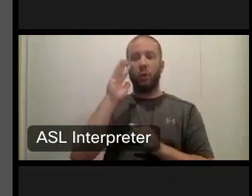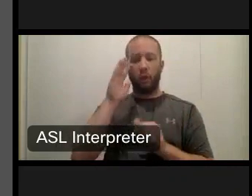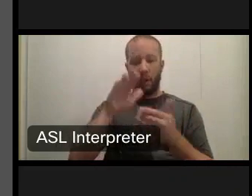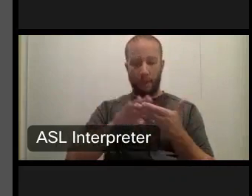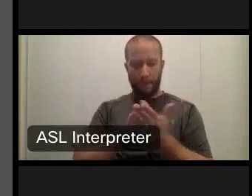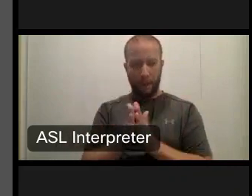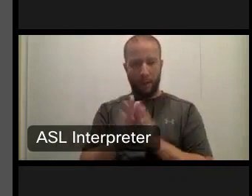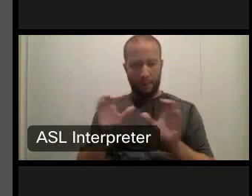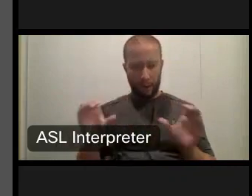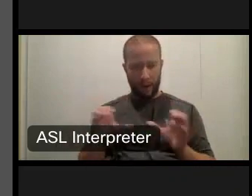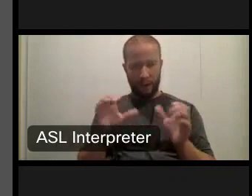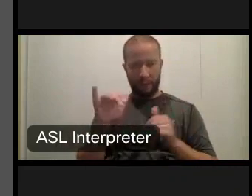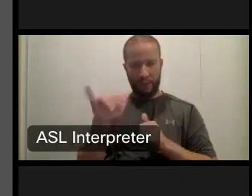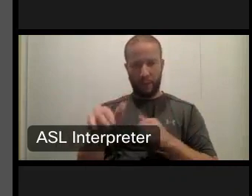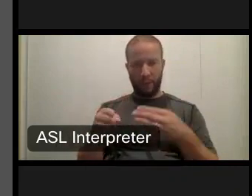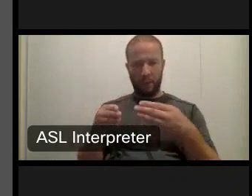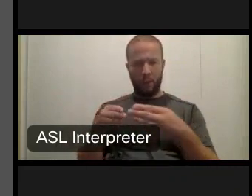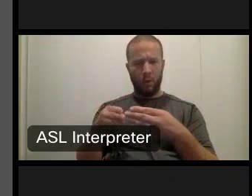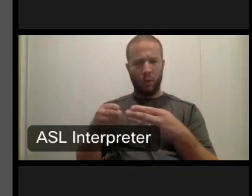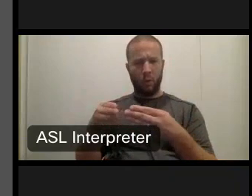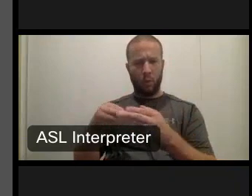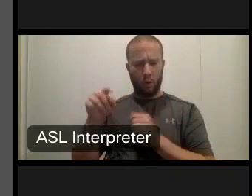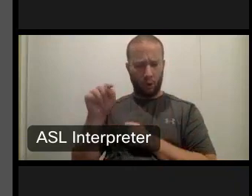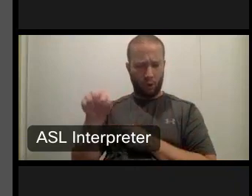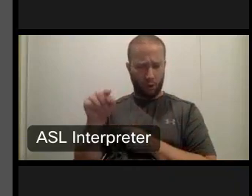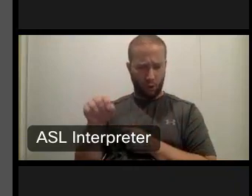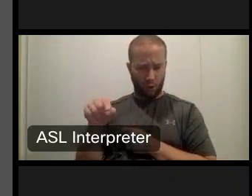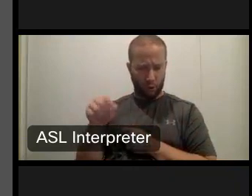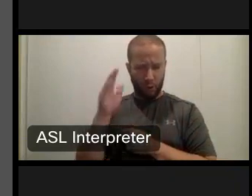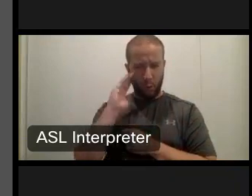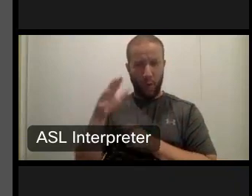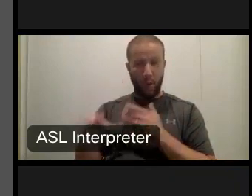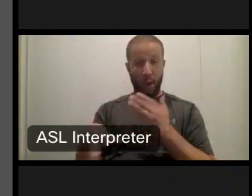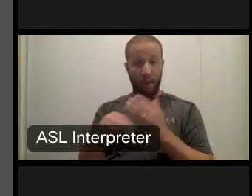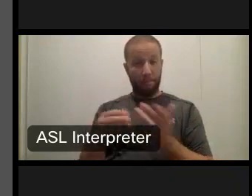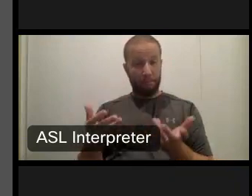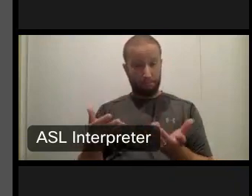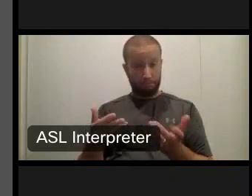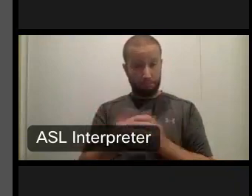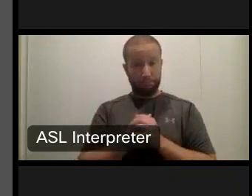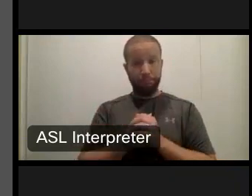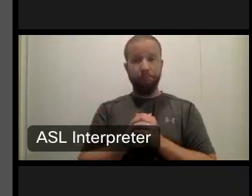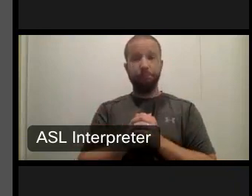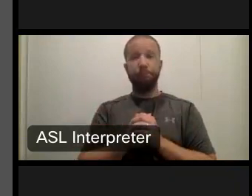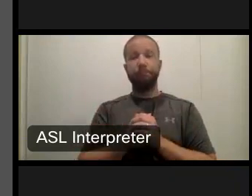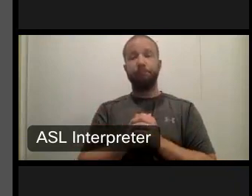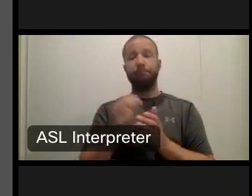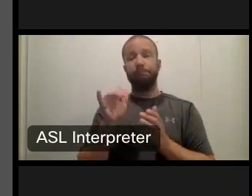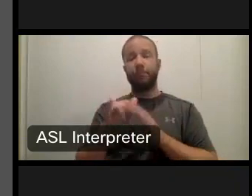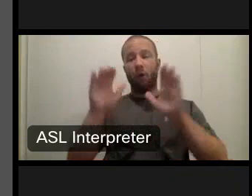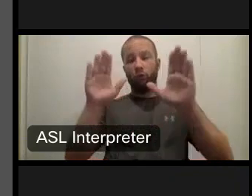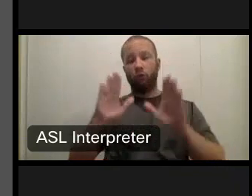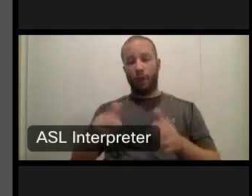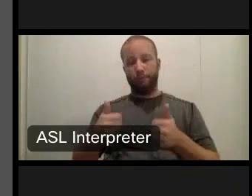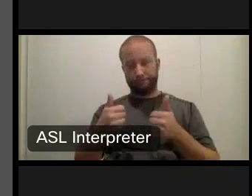into that corner of the um of the circle too so so that's you know that's great because it it and